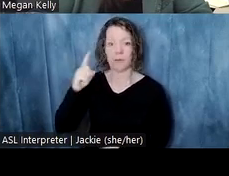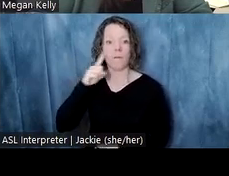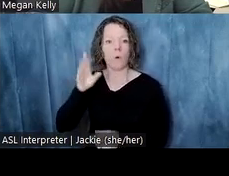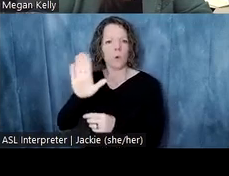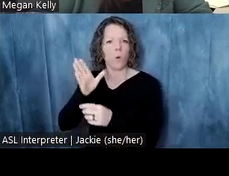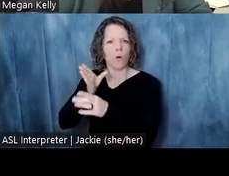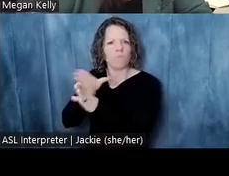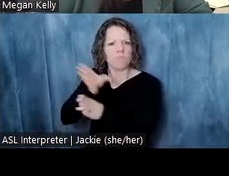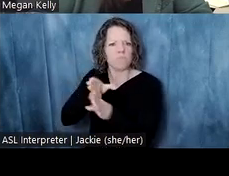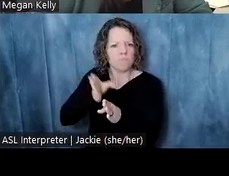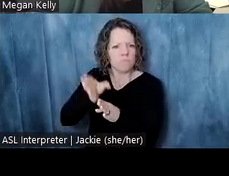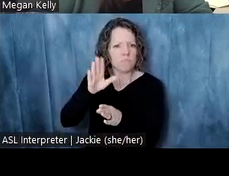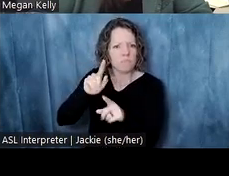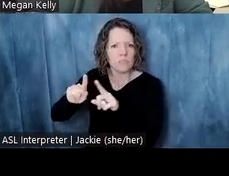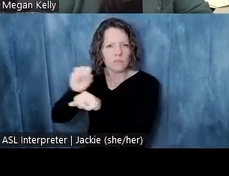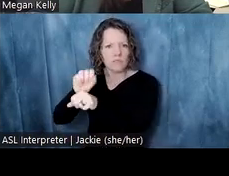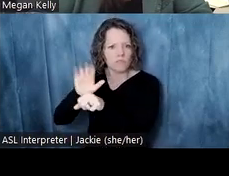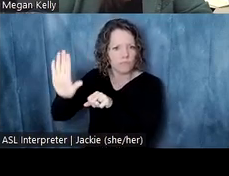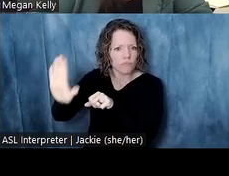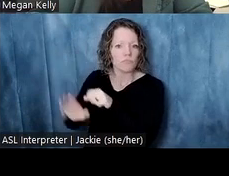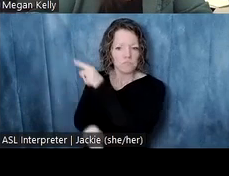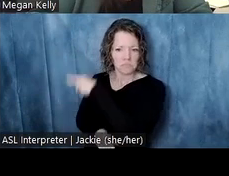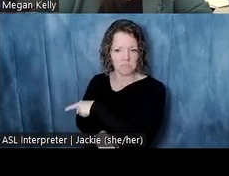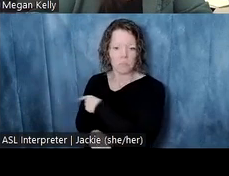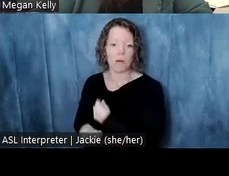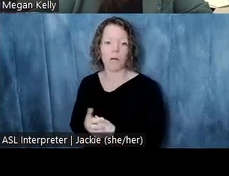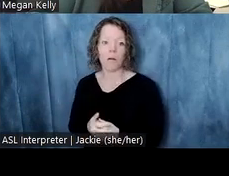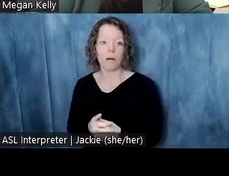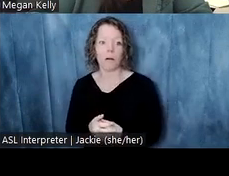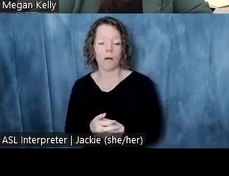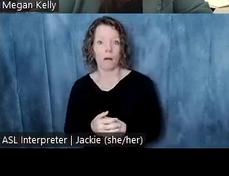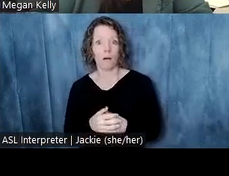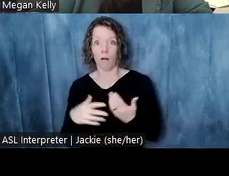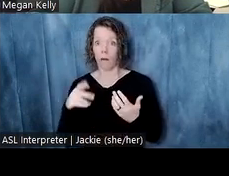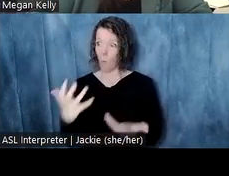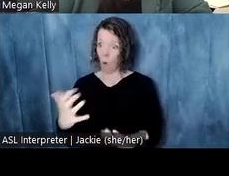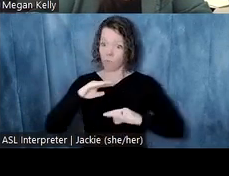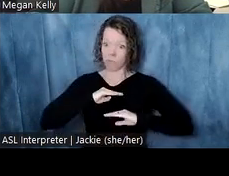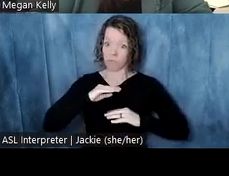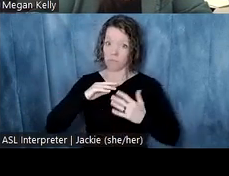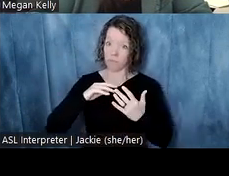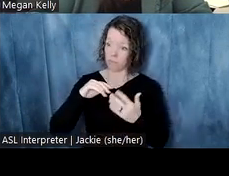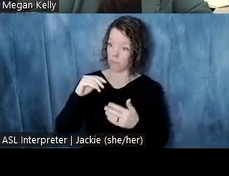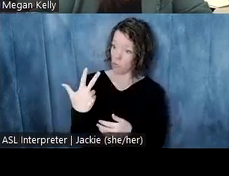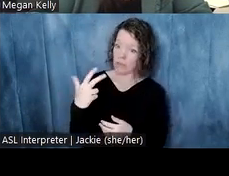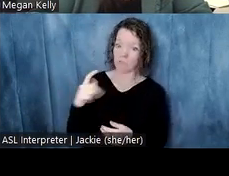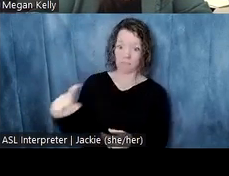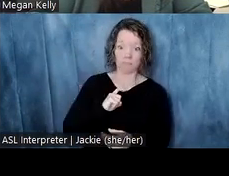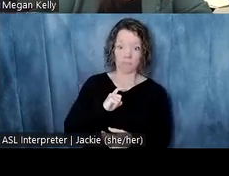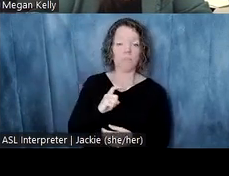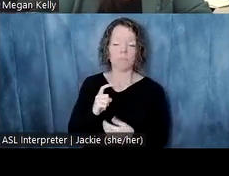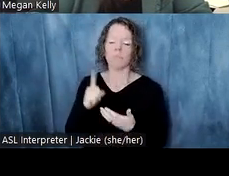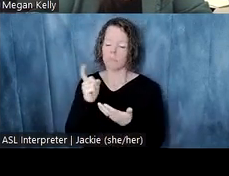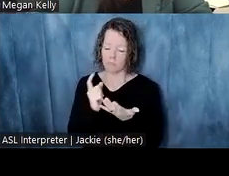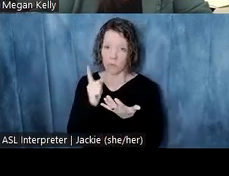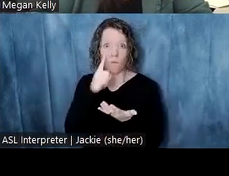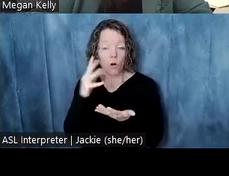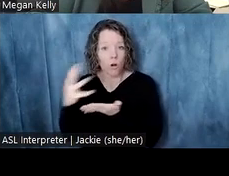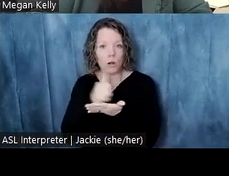requirements it's important that people attend the entire program. Attendance is based on sign